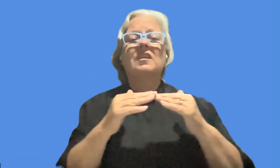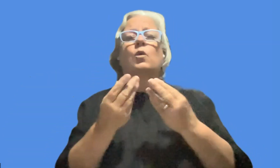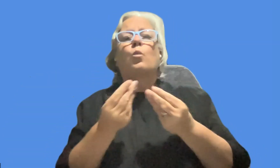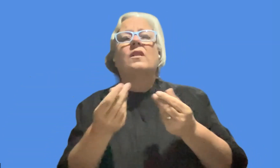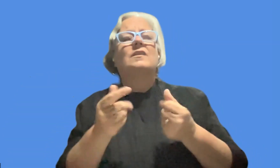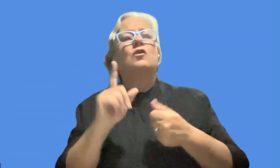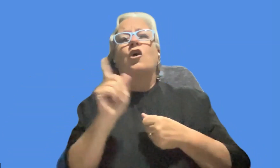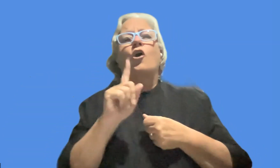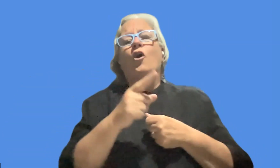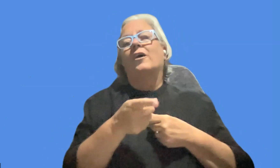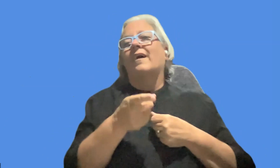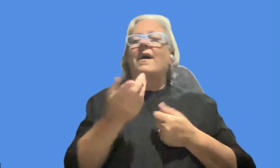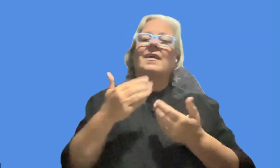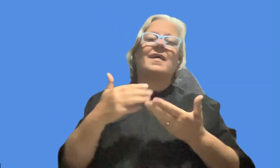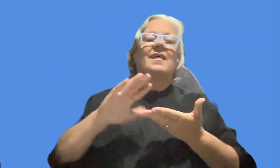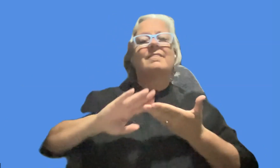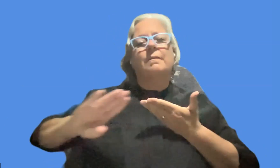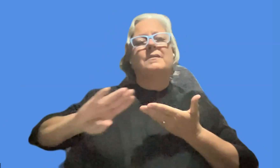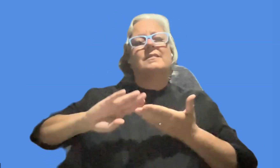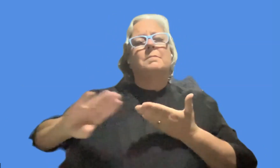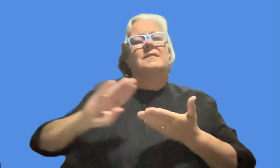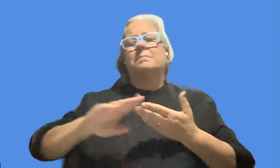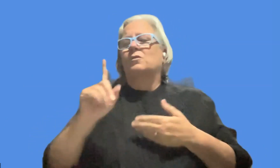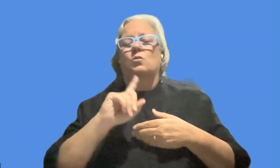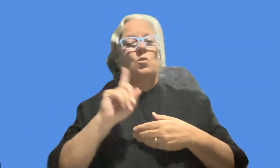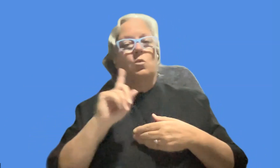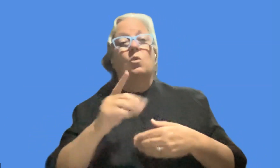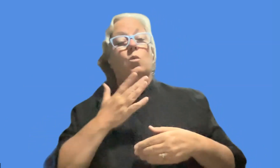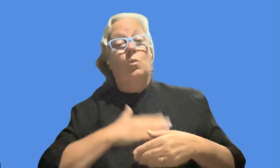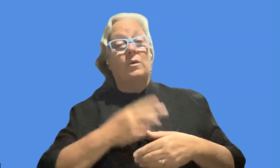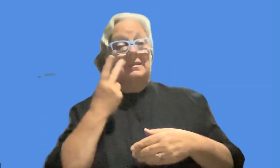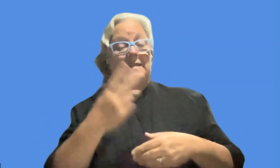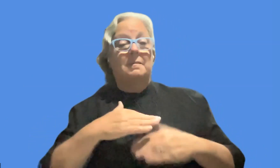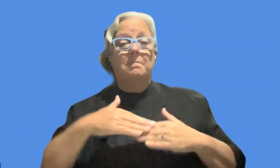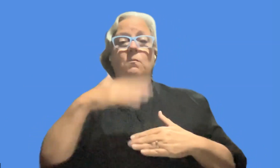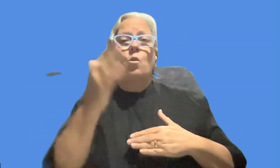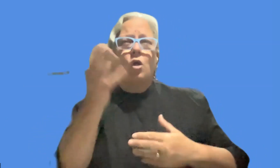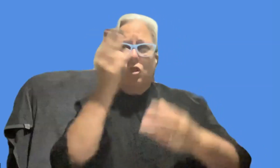inclusion is core to quality humanitarian response. It shouldn't be seen as something separate.